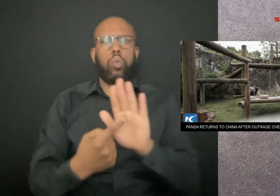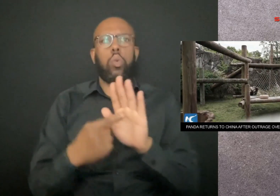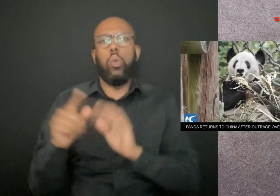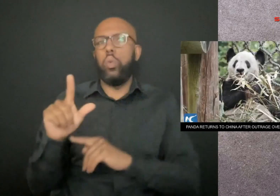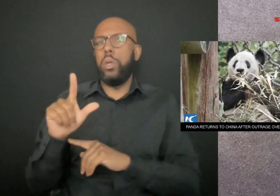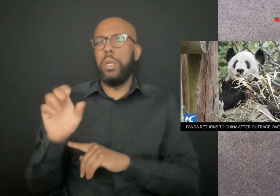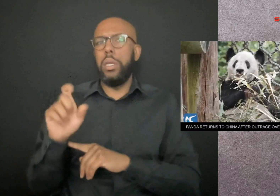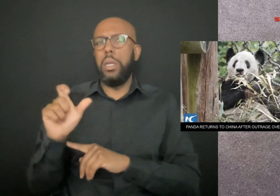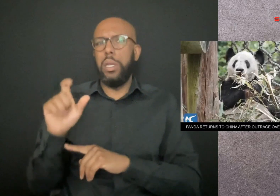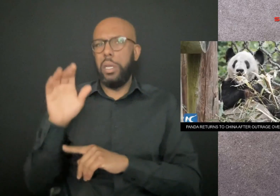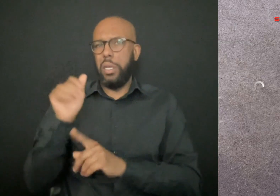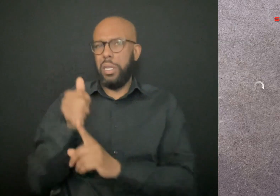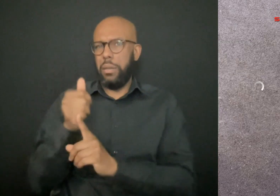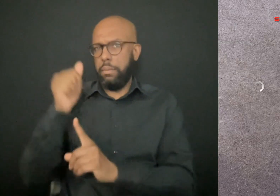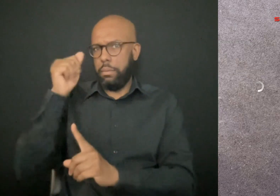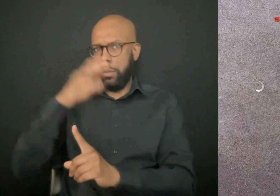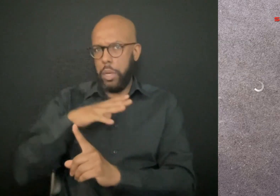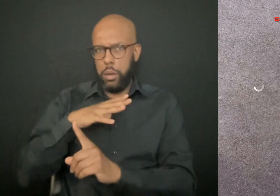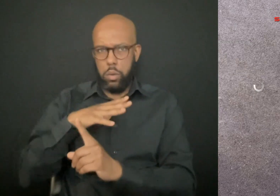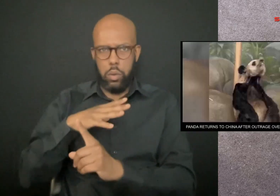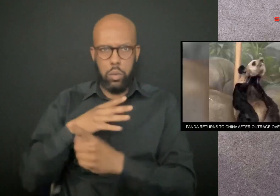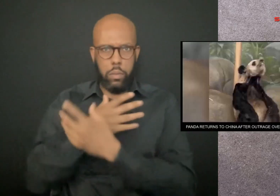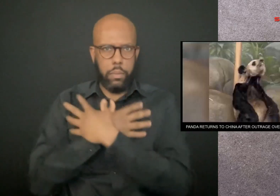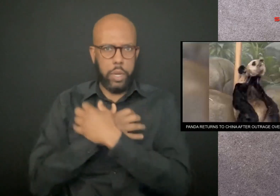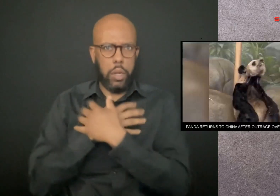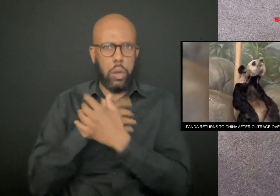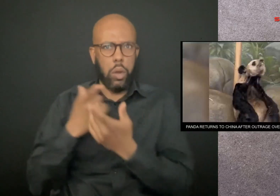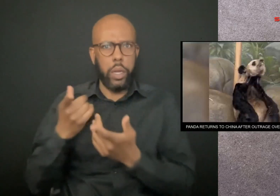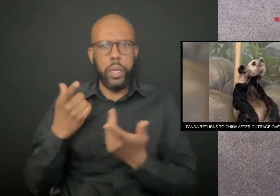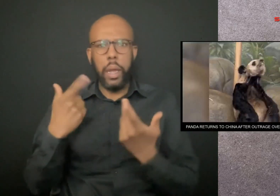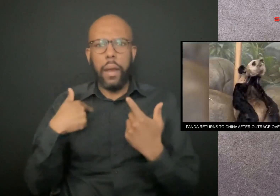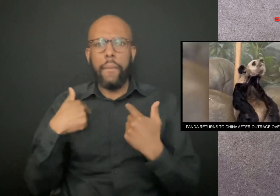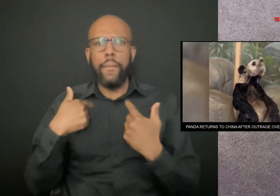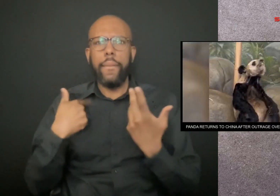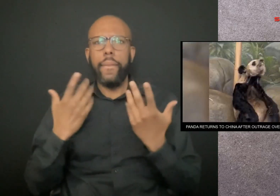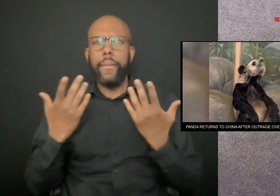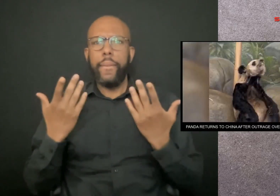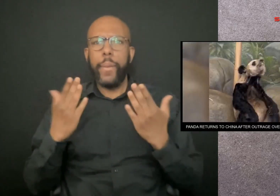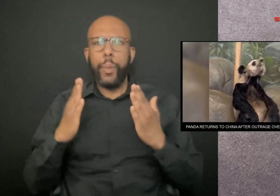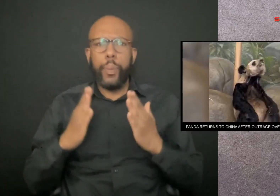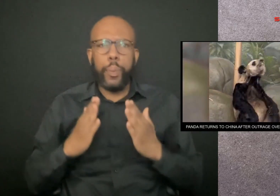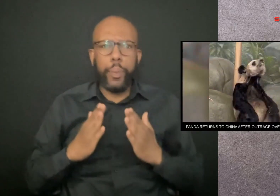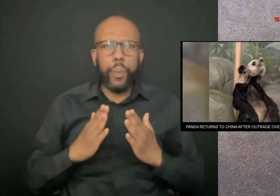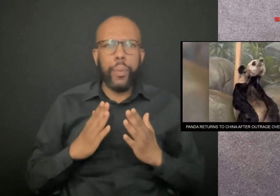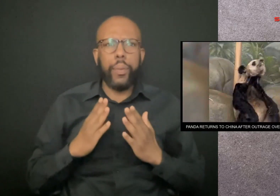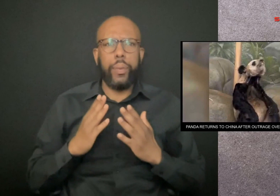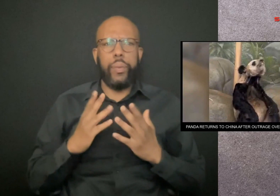in final videos of Lila the once fluffy Panda looked skinny with scraggly fur